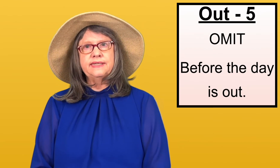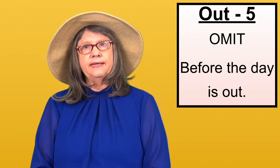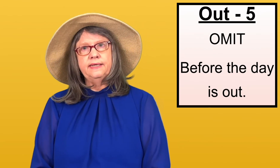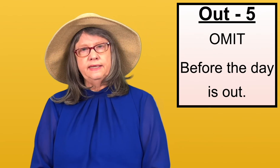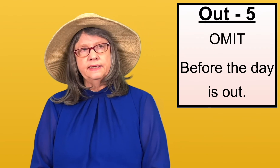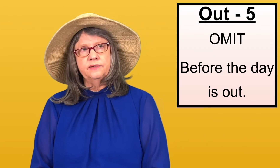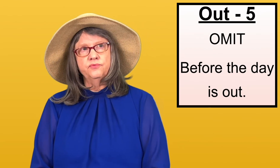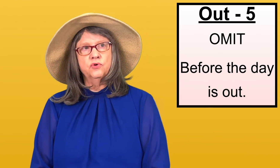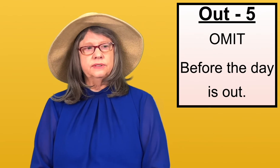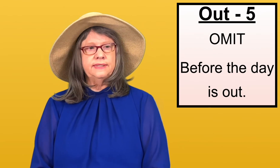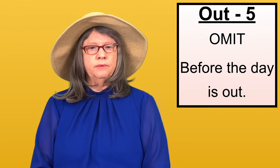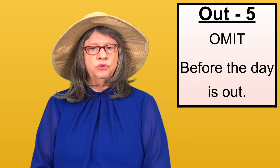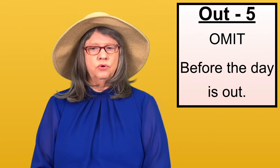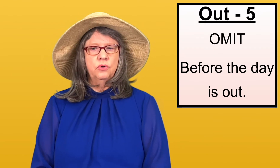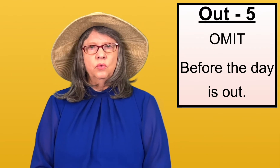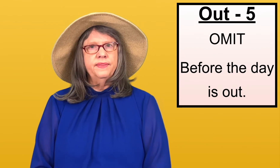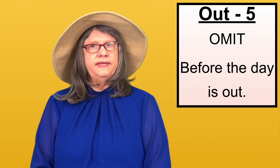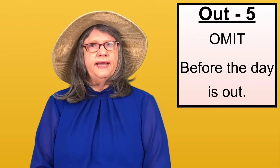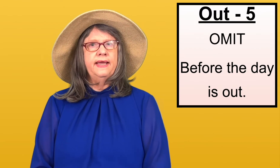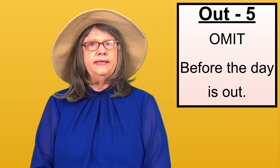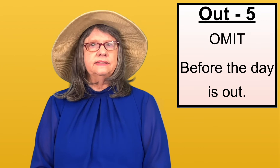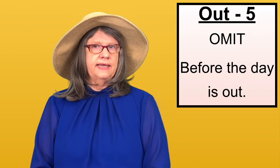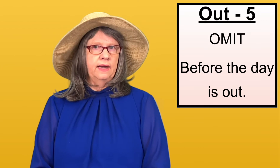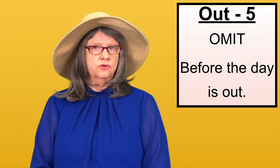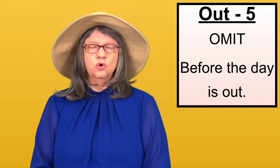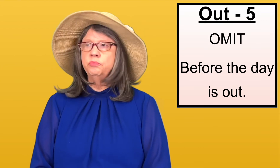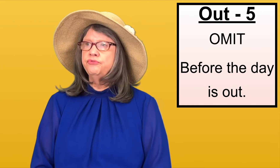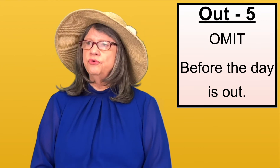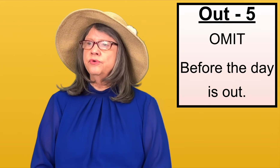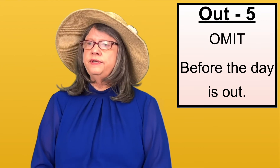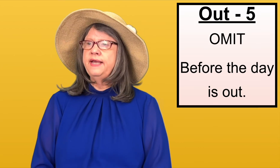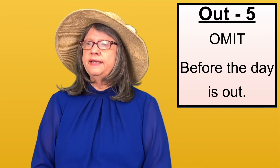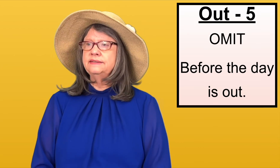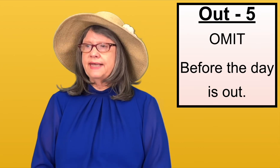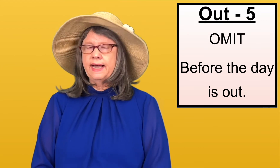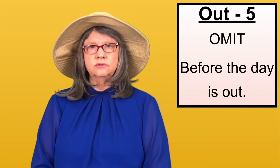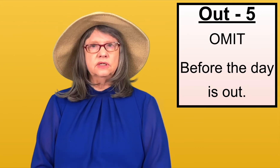at an end. For example: When the day is out. Or, before the day is out,